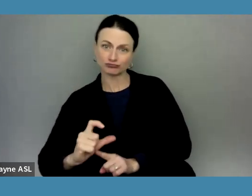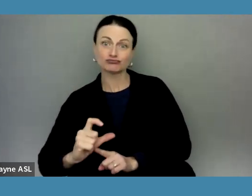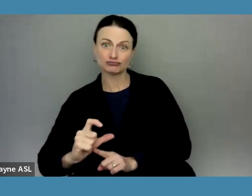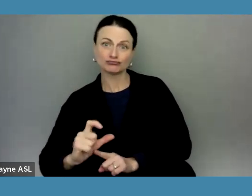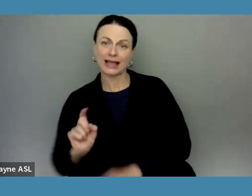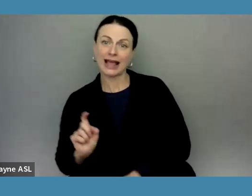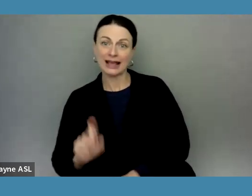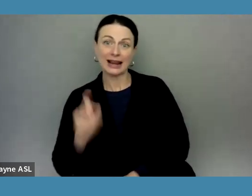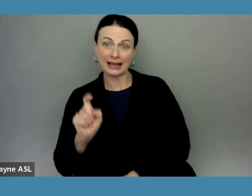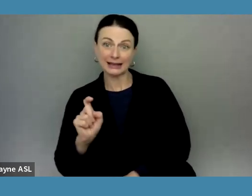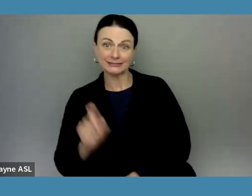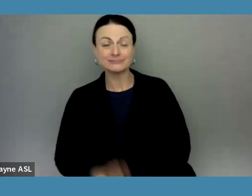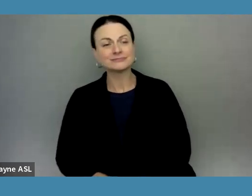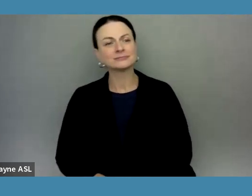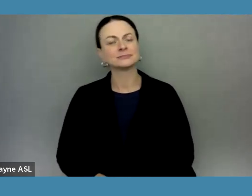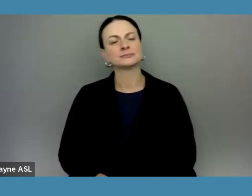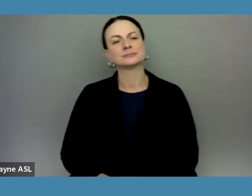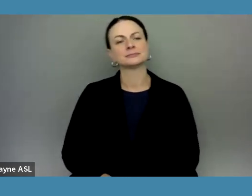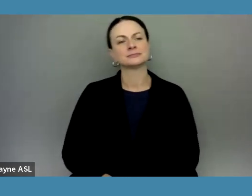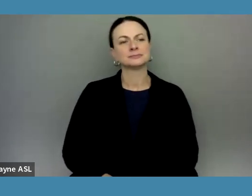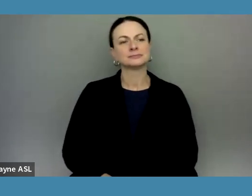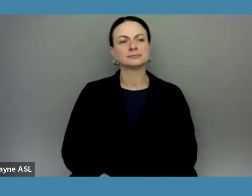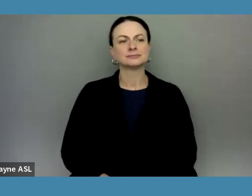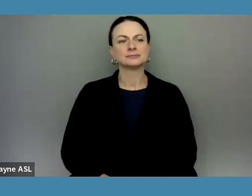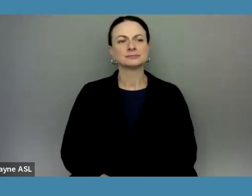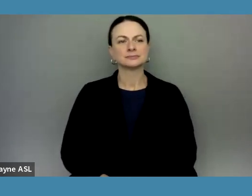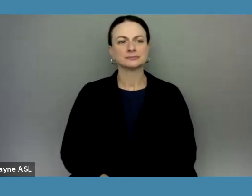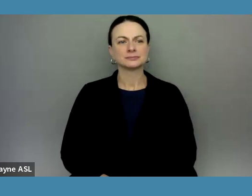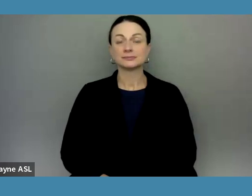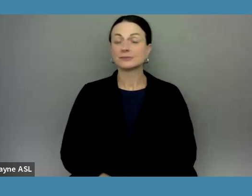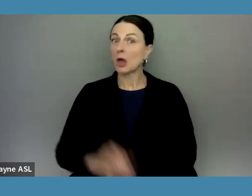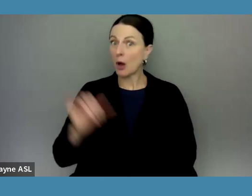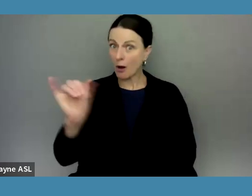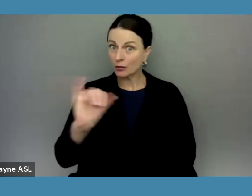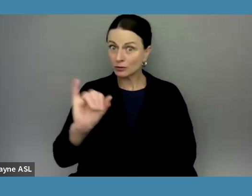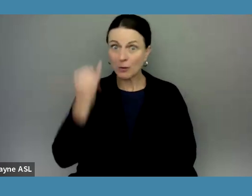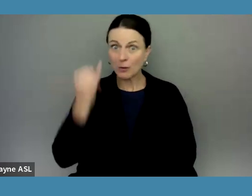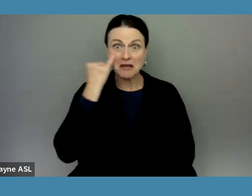Additionally, we have a external caption viewer